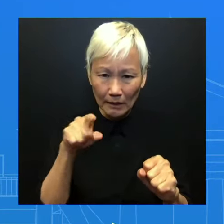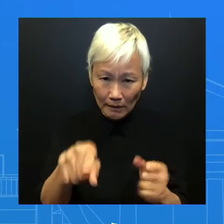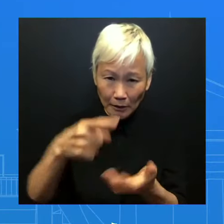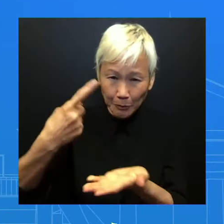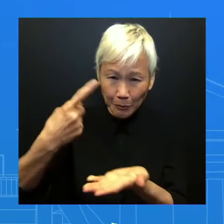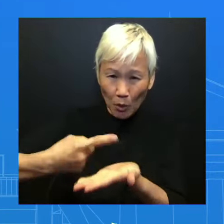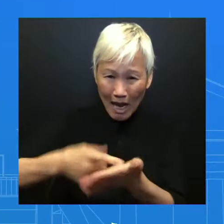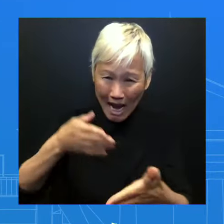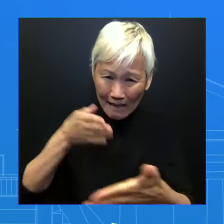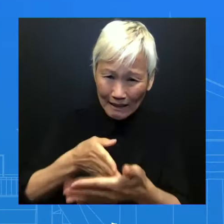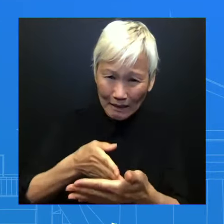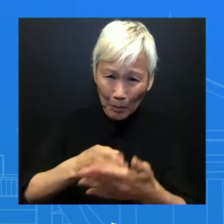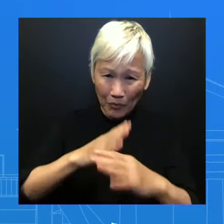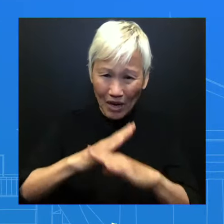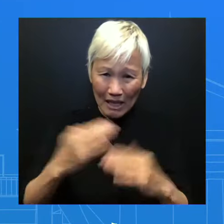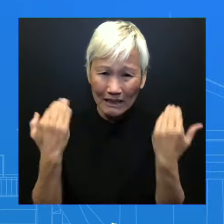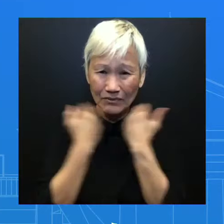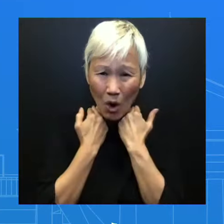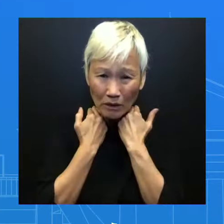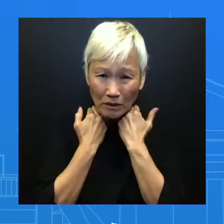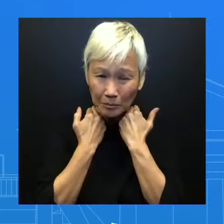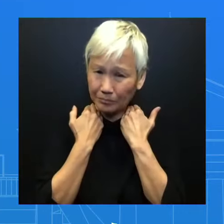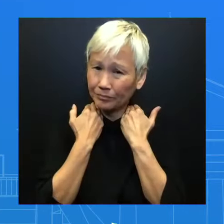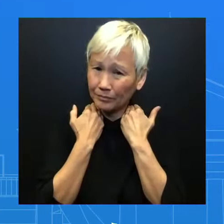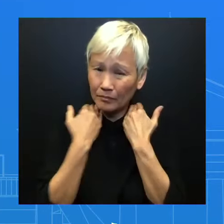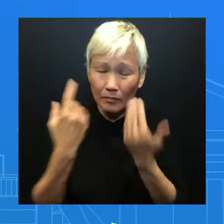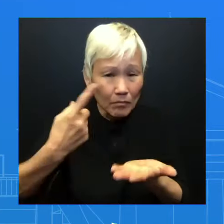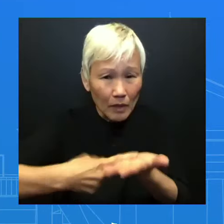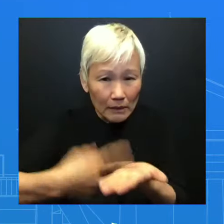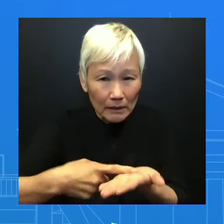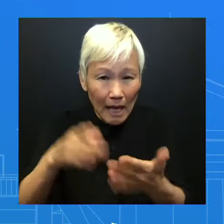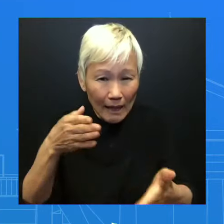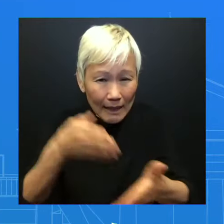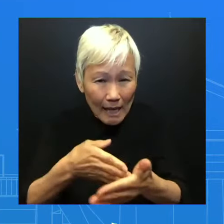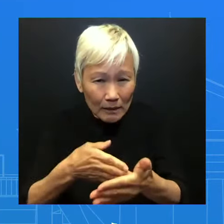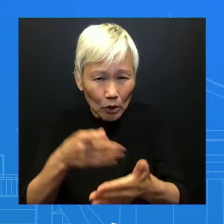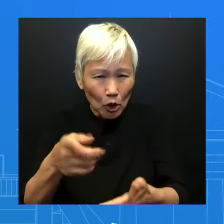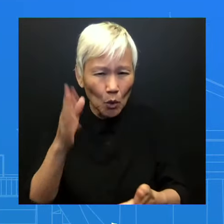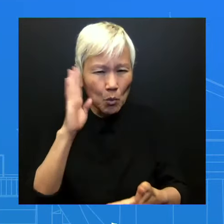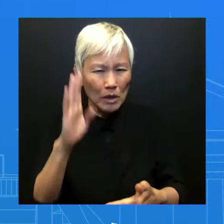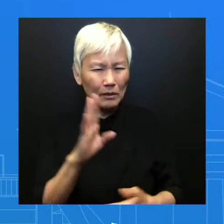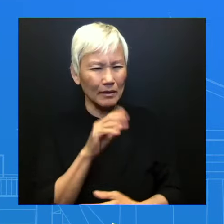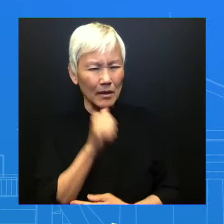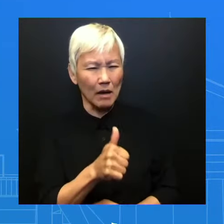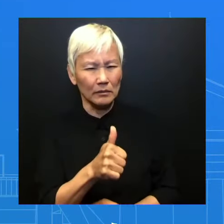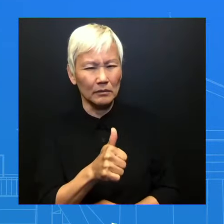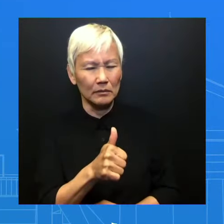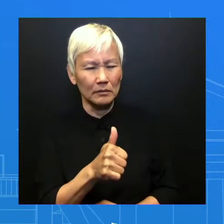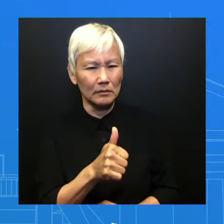for a bipartisan budget agreement in violation -- that is actually in violation of what the Speaker has said he wanted